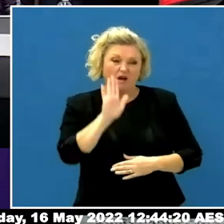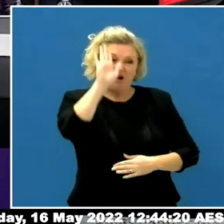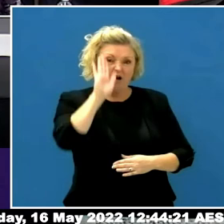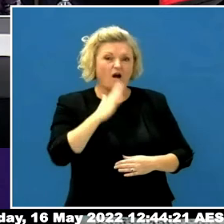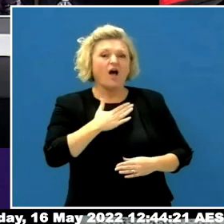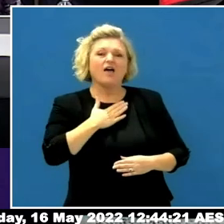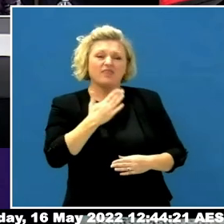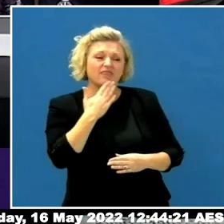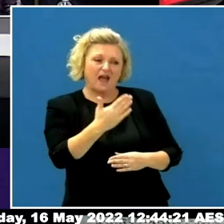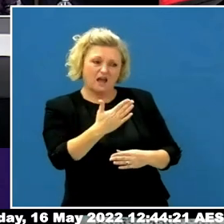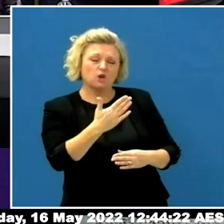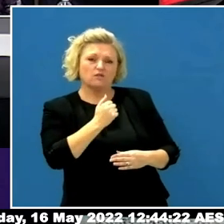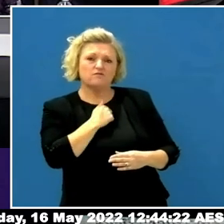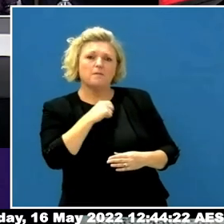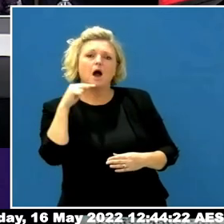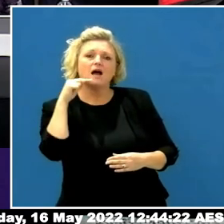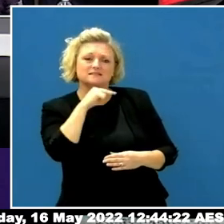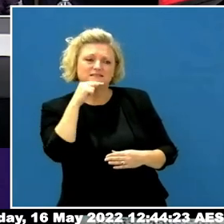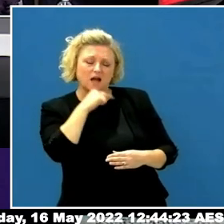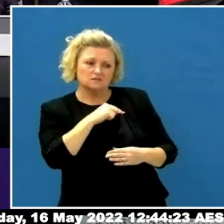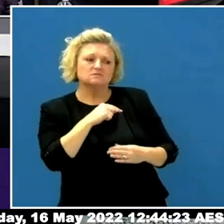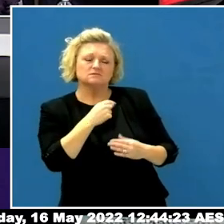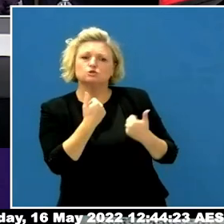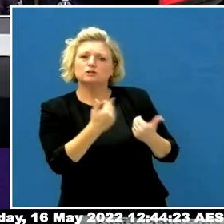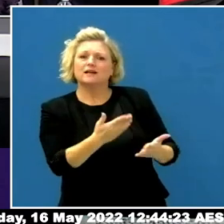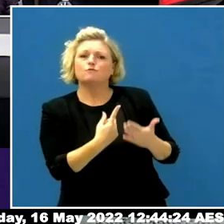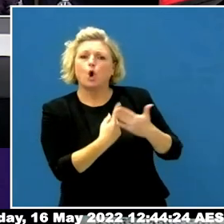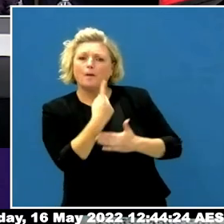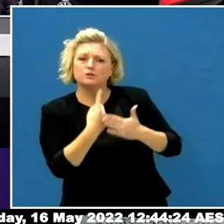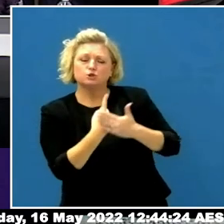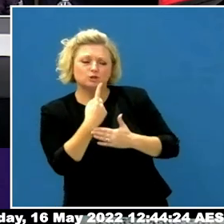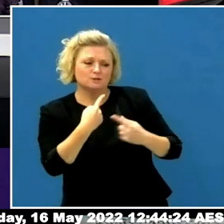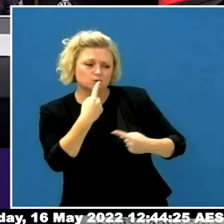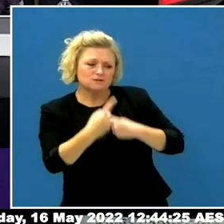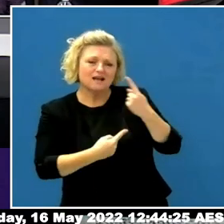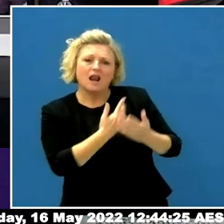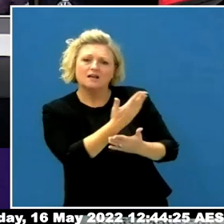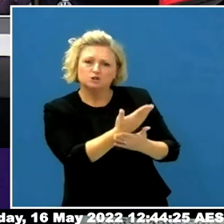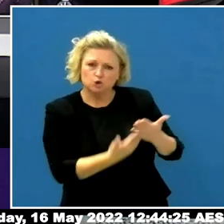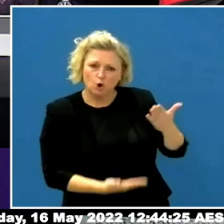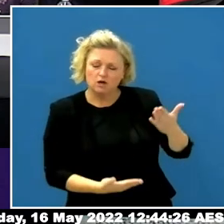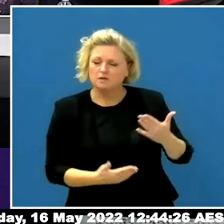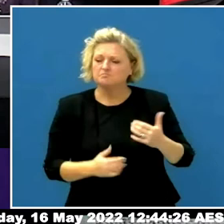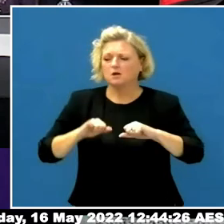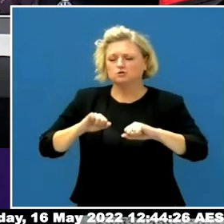voice. CHAIR: Thank you. That is one of the reasons we're here. Thank you very much for giving your son a voice.